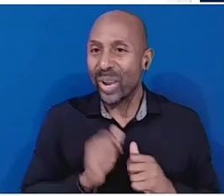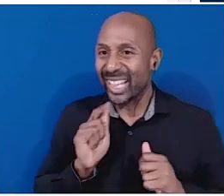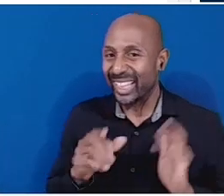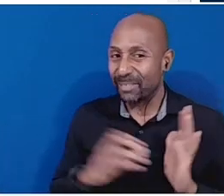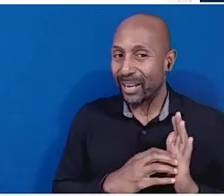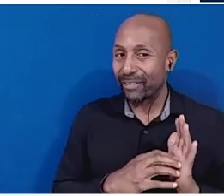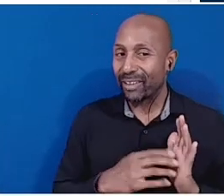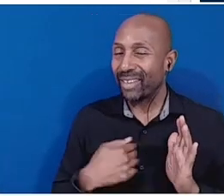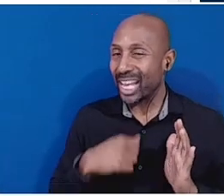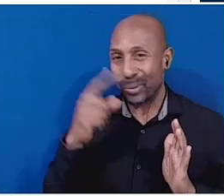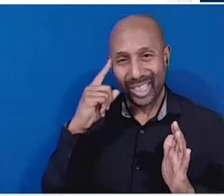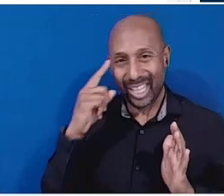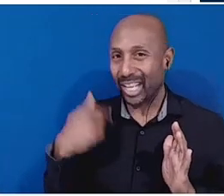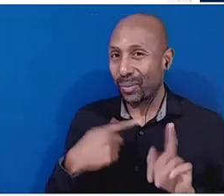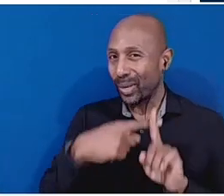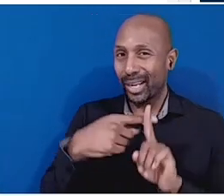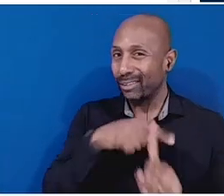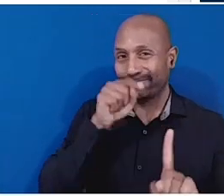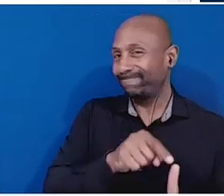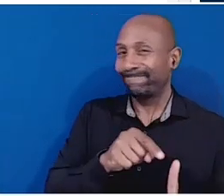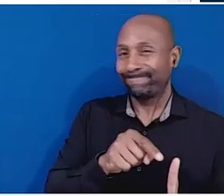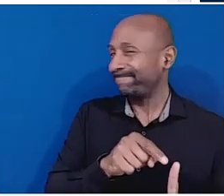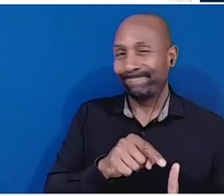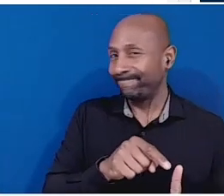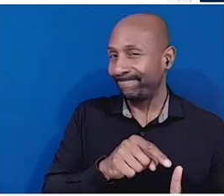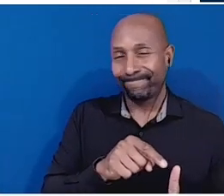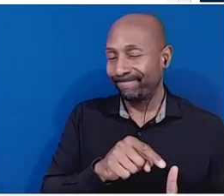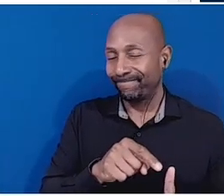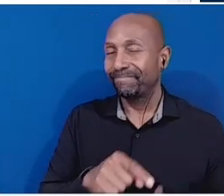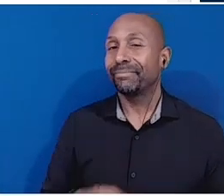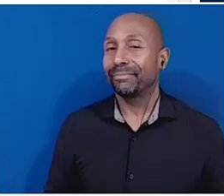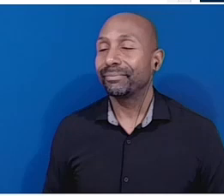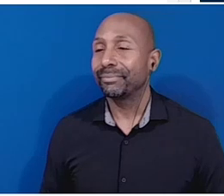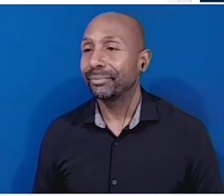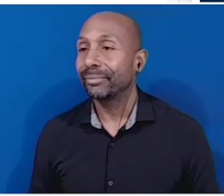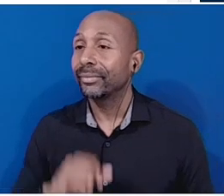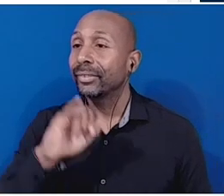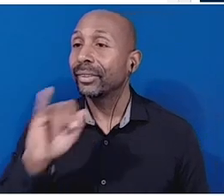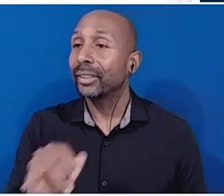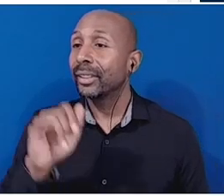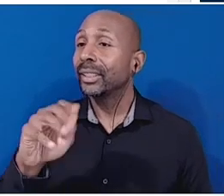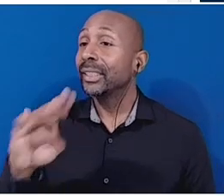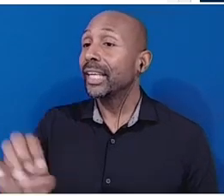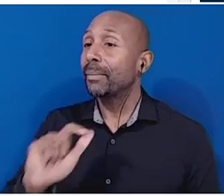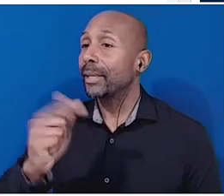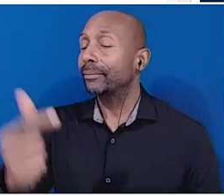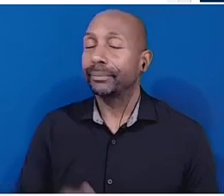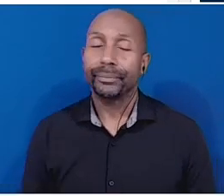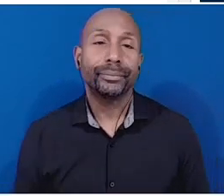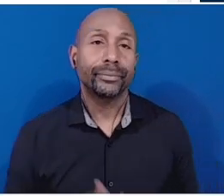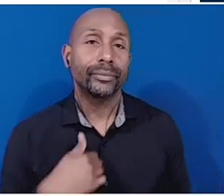Okay. Thank you. Jamie. I'll quickly underscore what Scott has